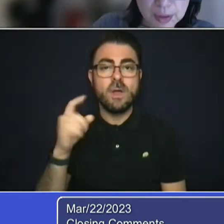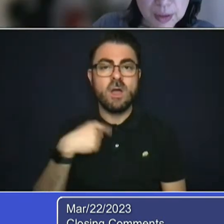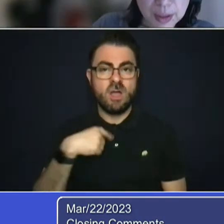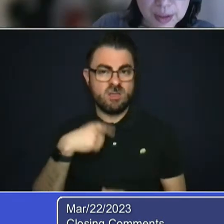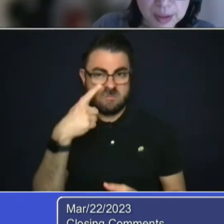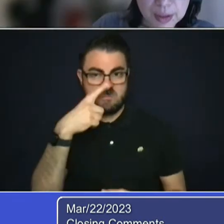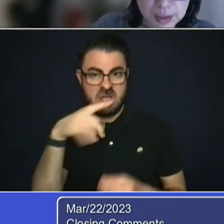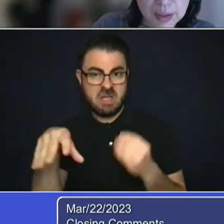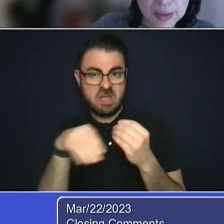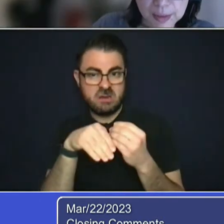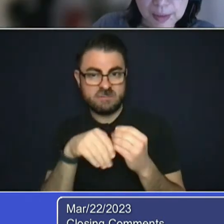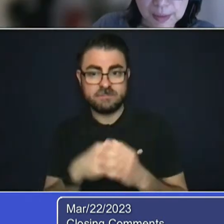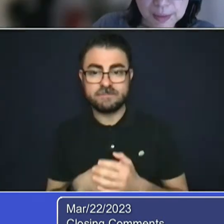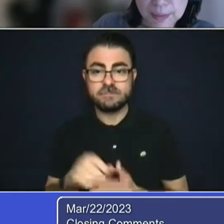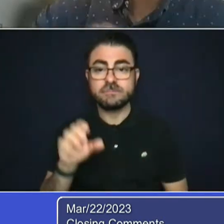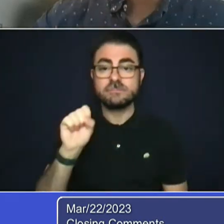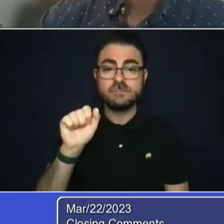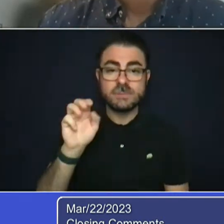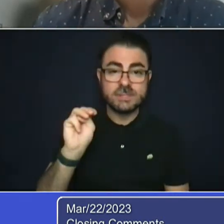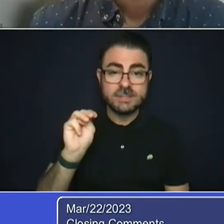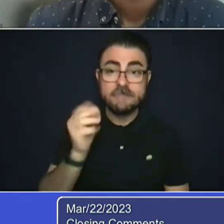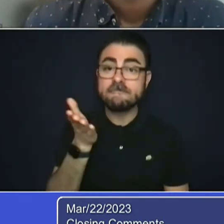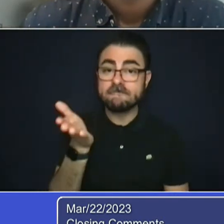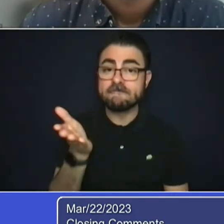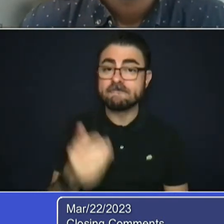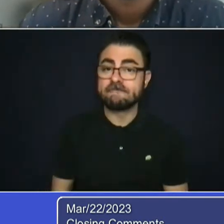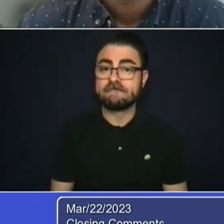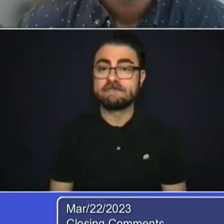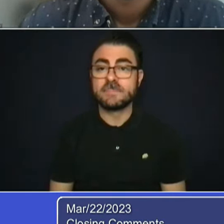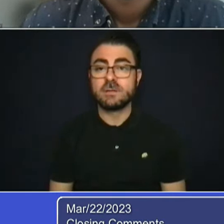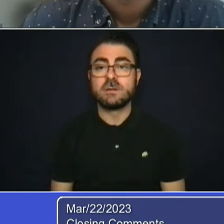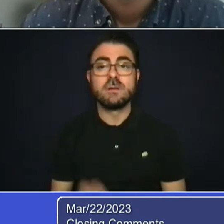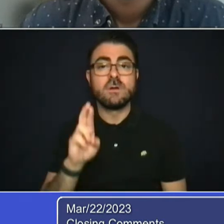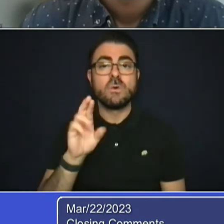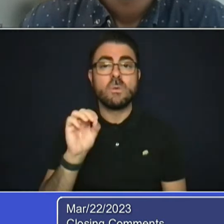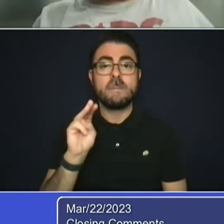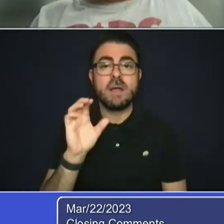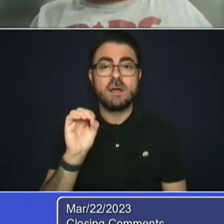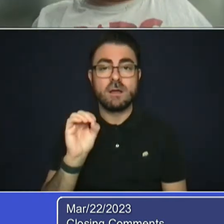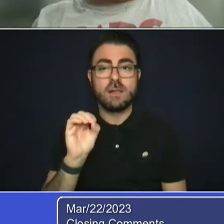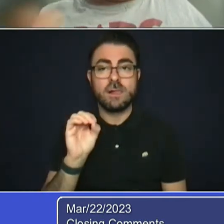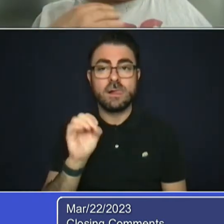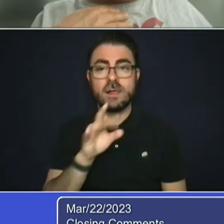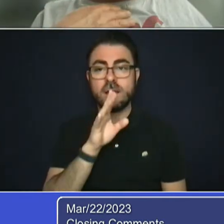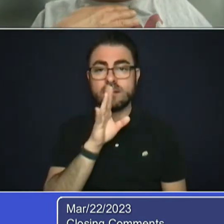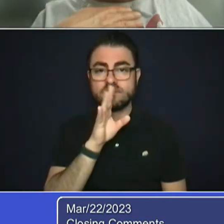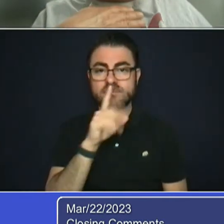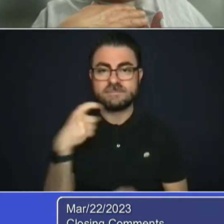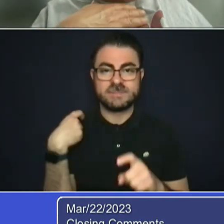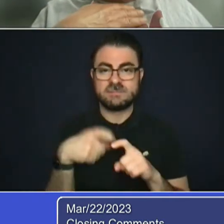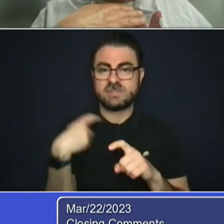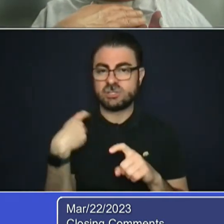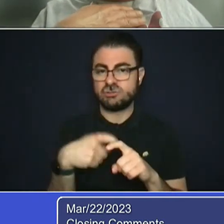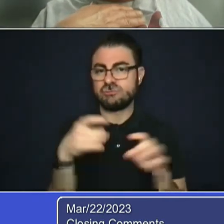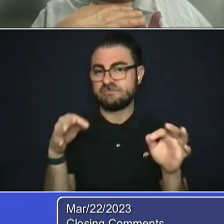CAN I JUST SAY SOMETHING? YES, I'M LOOKING FOR THE